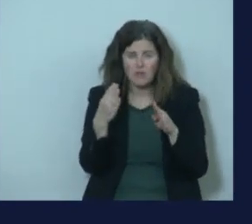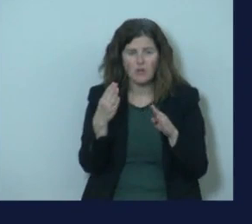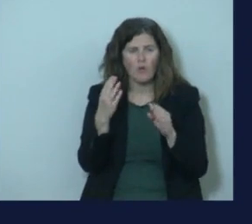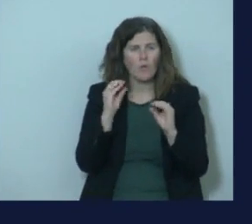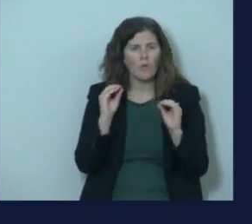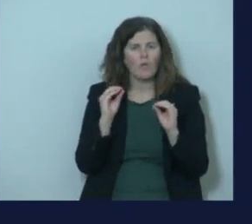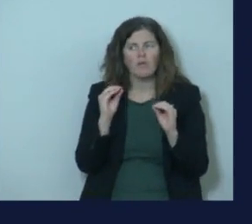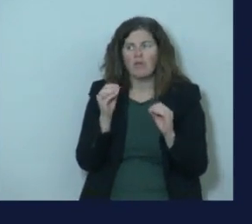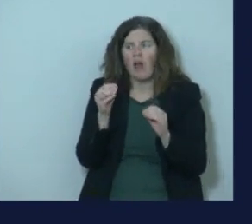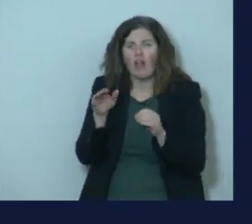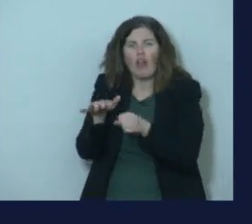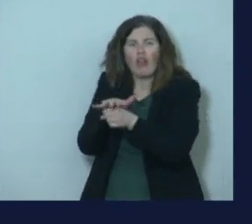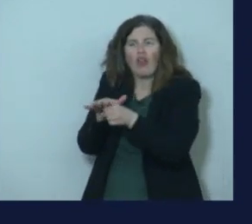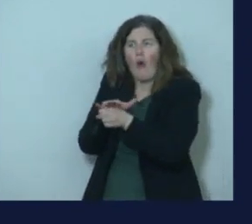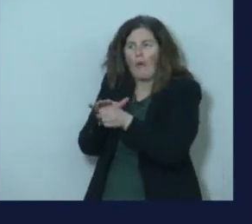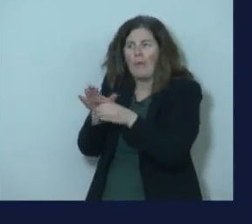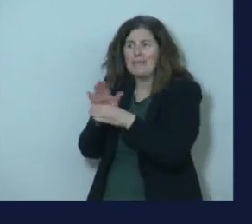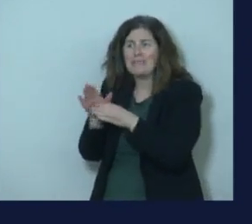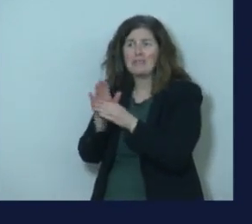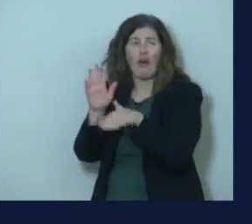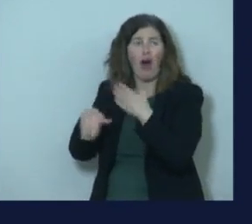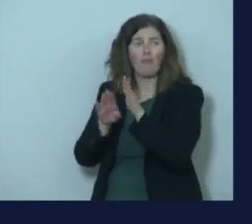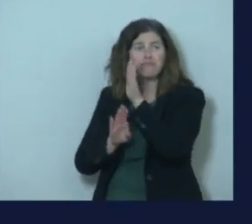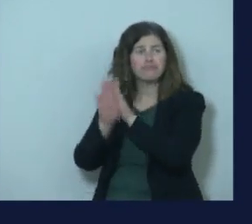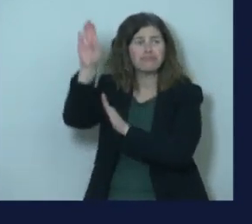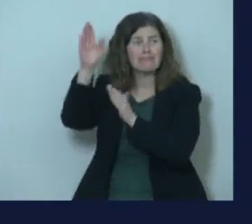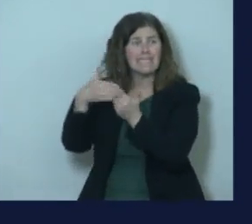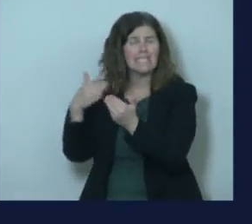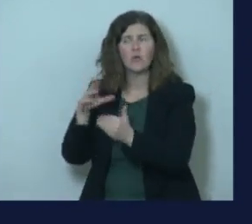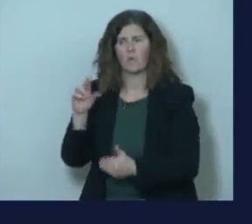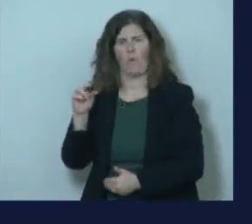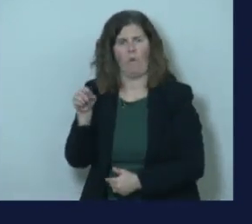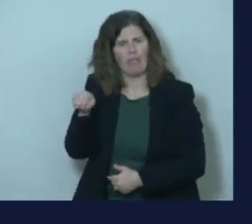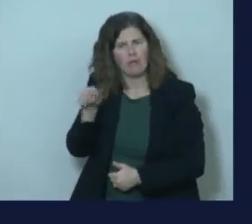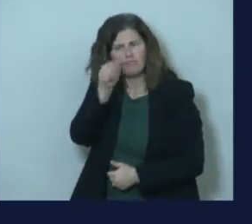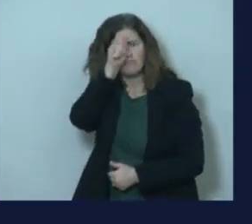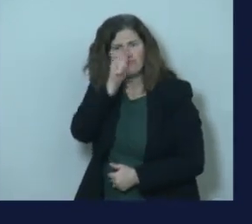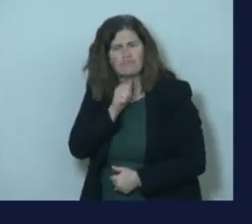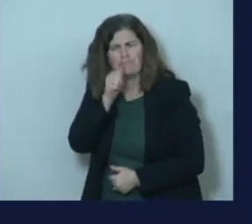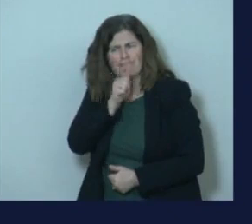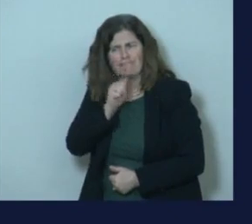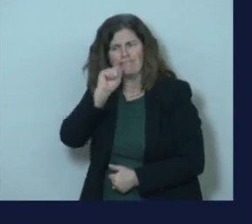SUPPORT YOUR LOCAL BUSINESSES. WE ARE CREATING OPENINGS IN THIS PHASED IN APPROACH.